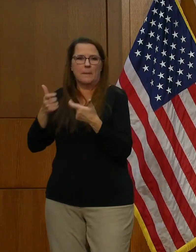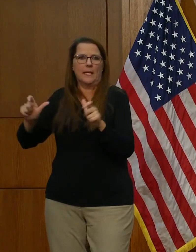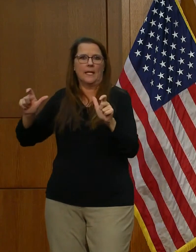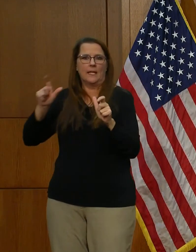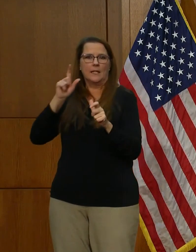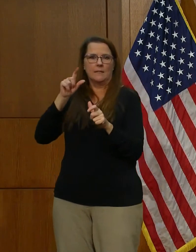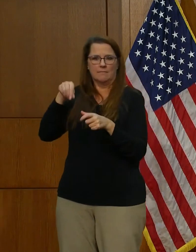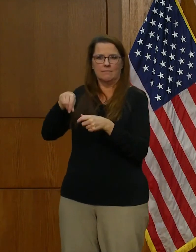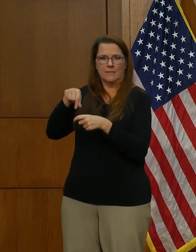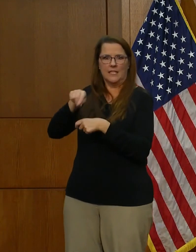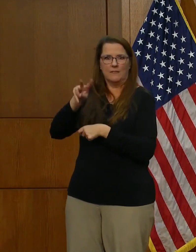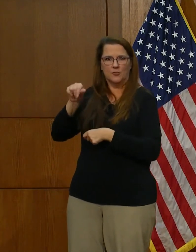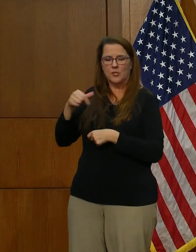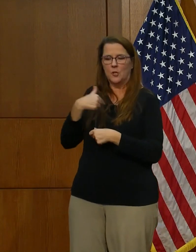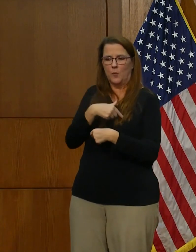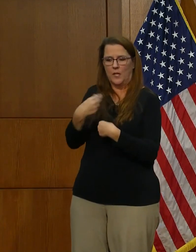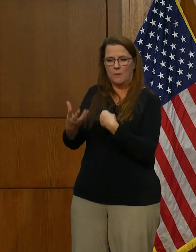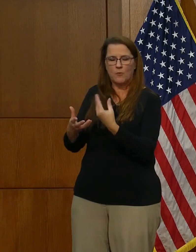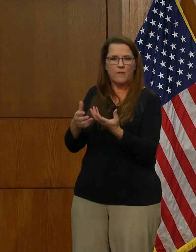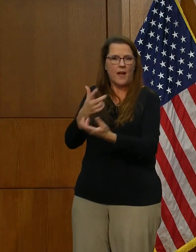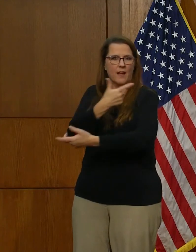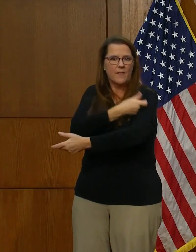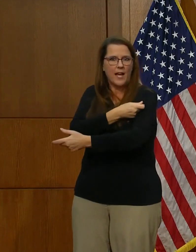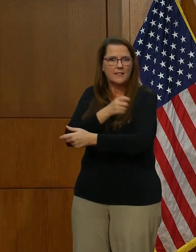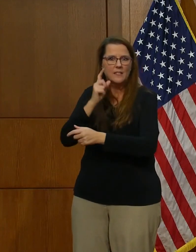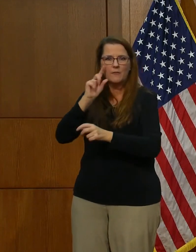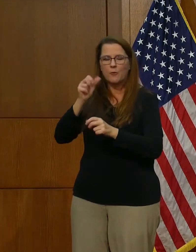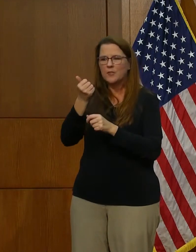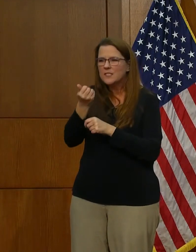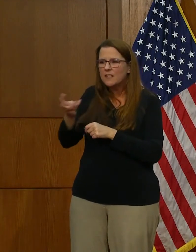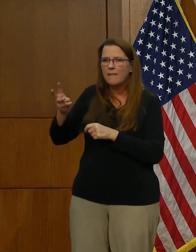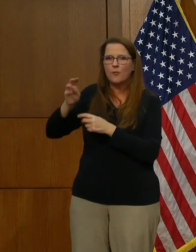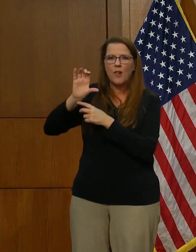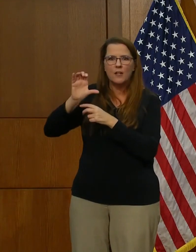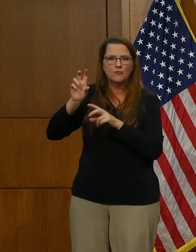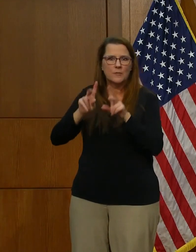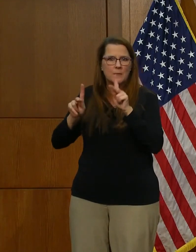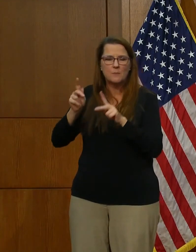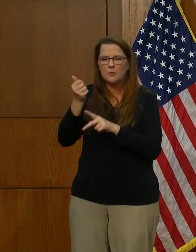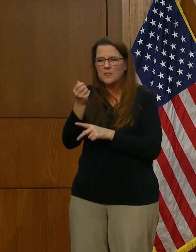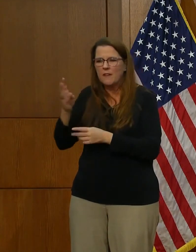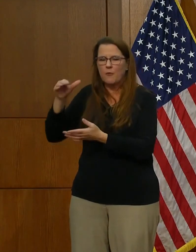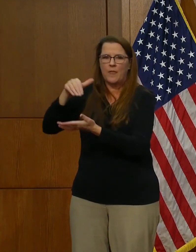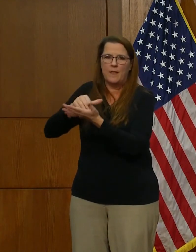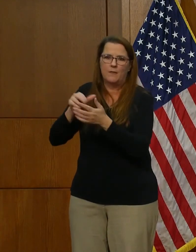THESE WERE INTENDED TO BE LARGE SCALE EVENTS. ABLE TO VACCINATE